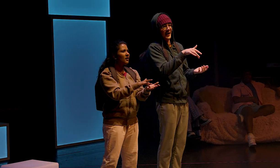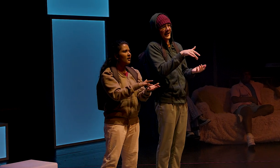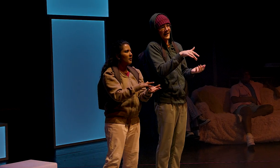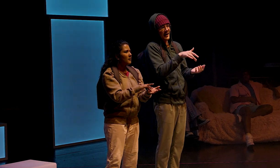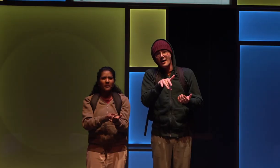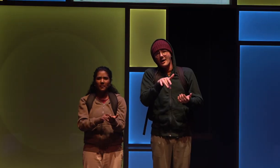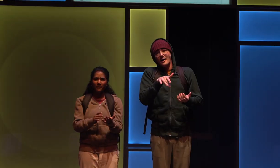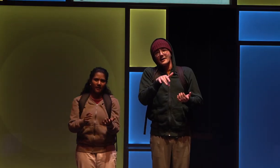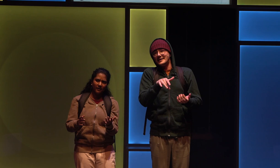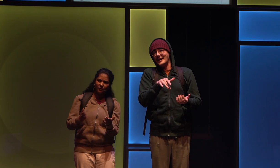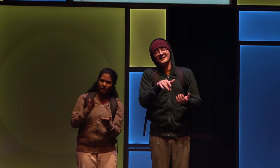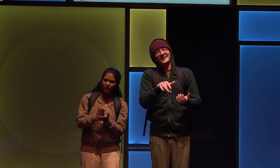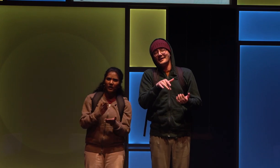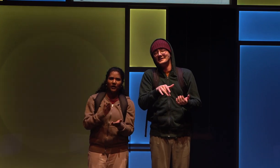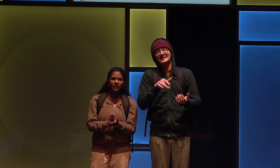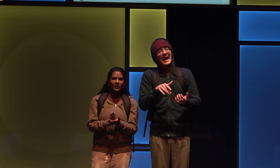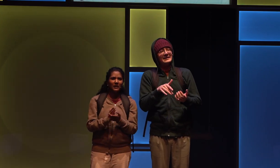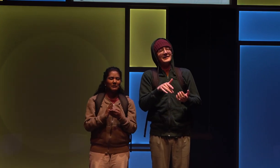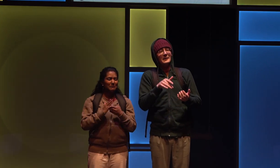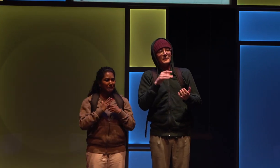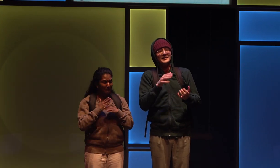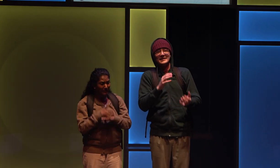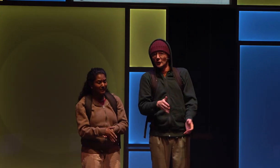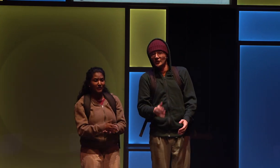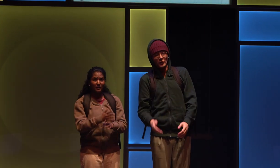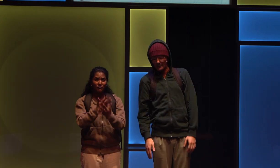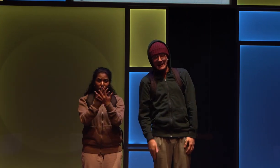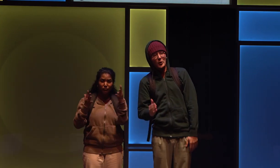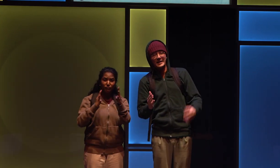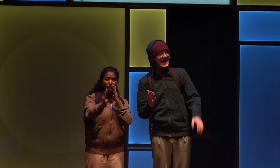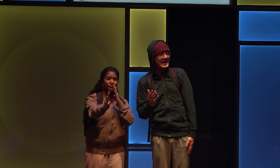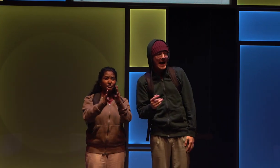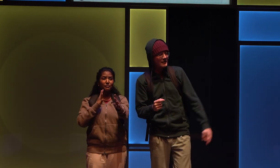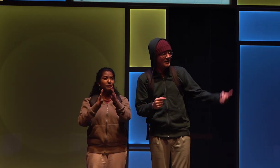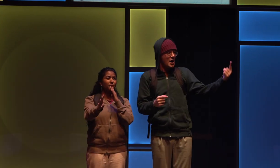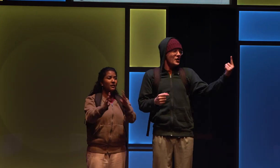thing, and it is dead busy there's all sorts of people coming in and out.